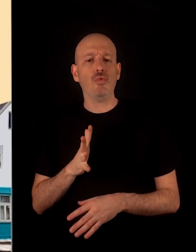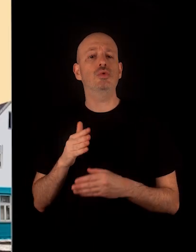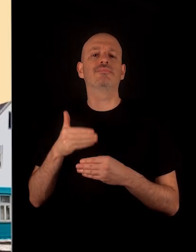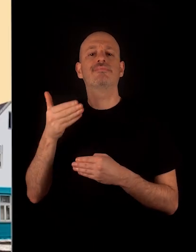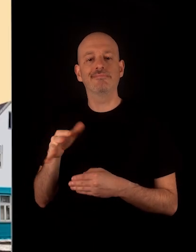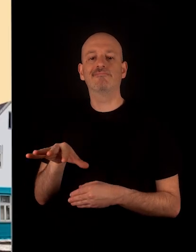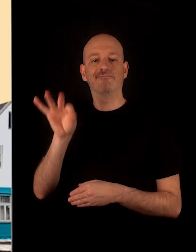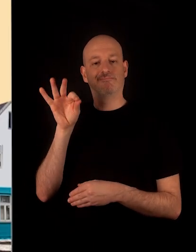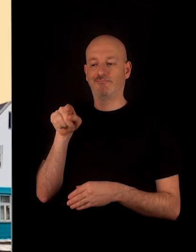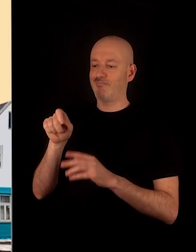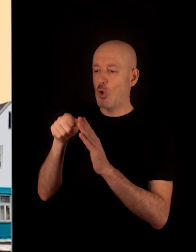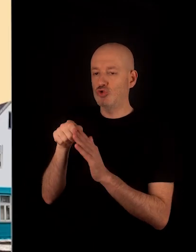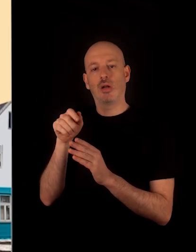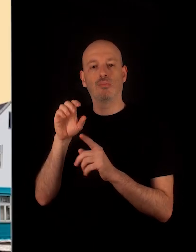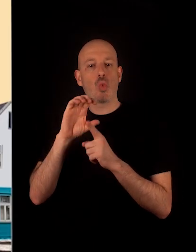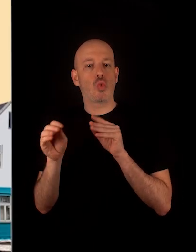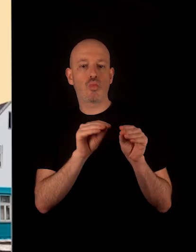and some